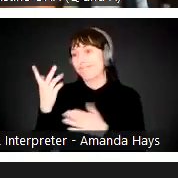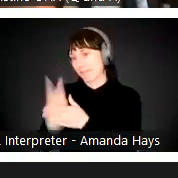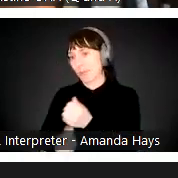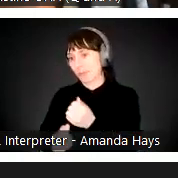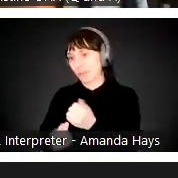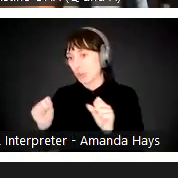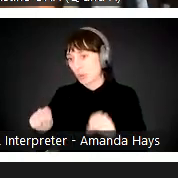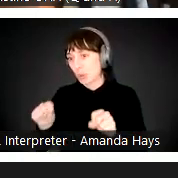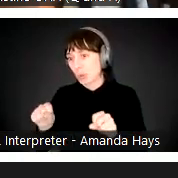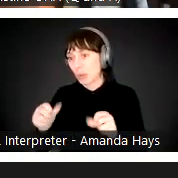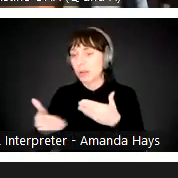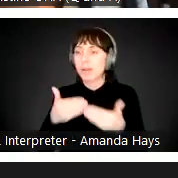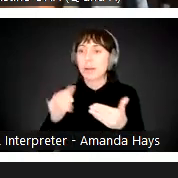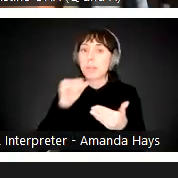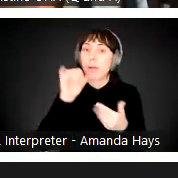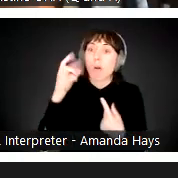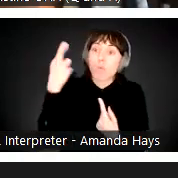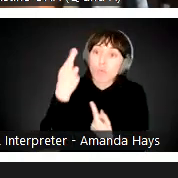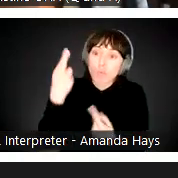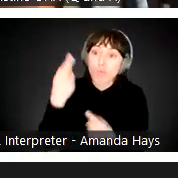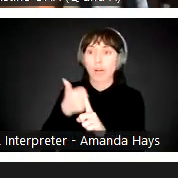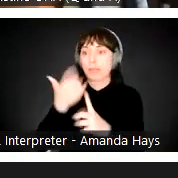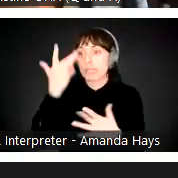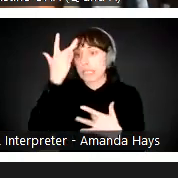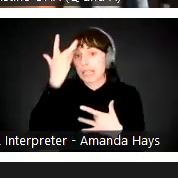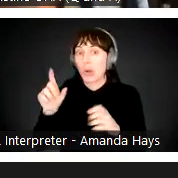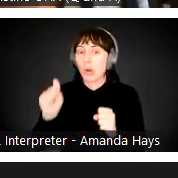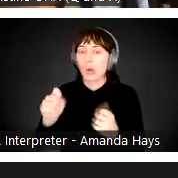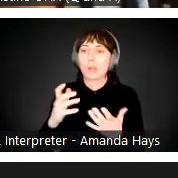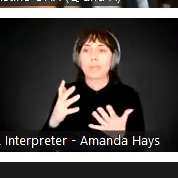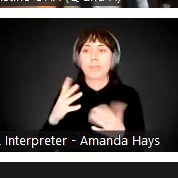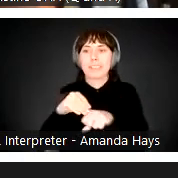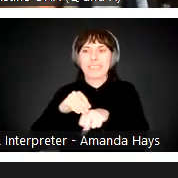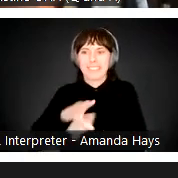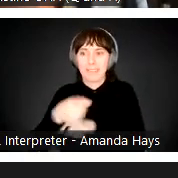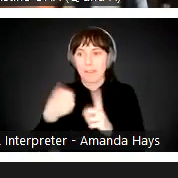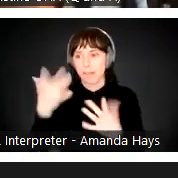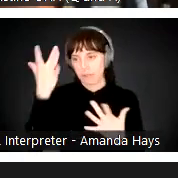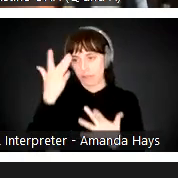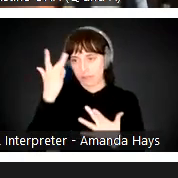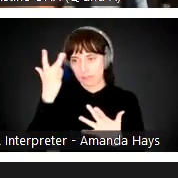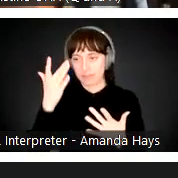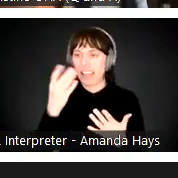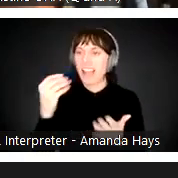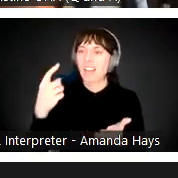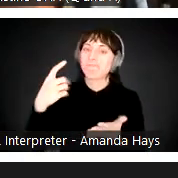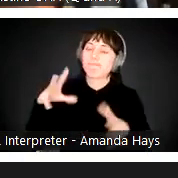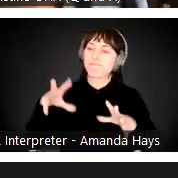thing to be treating along with, and so being open to that as well. And just the fact that you're going to struggle with this is something that